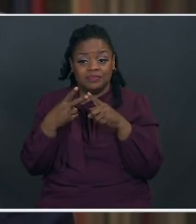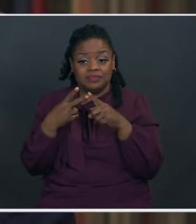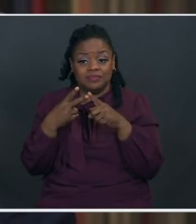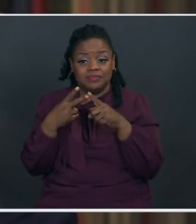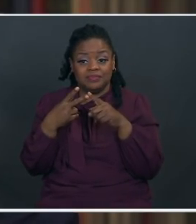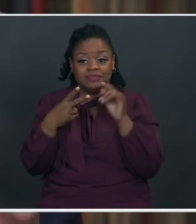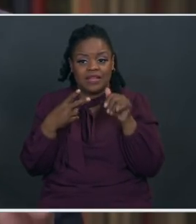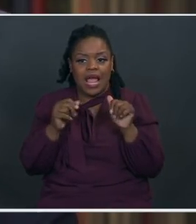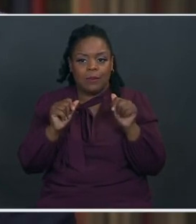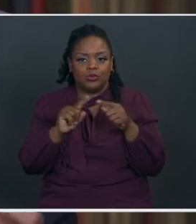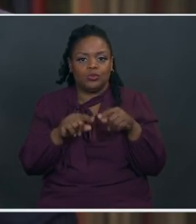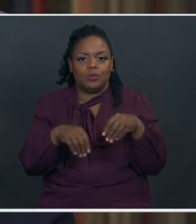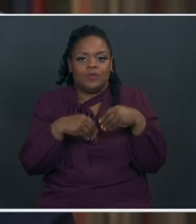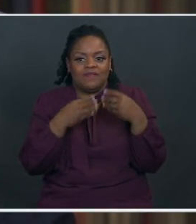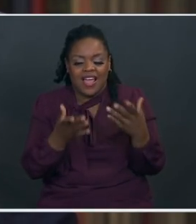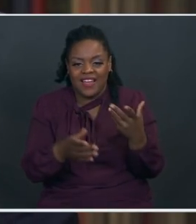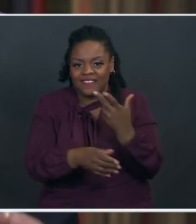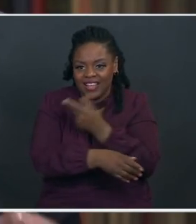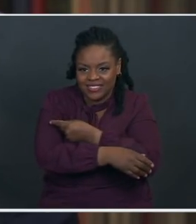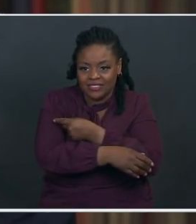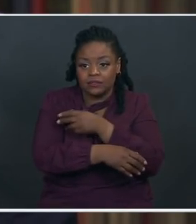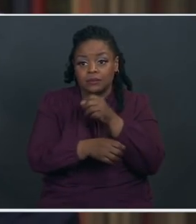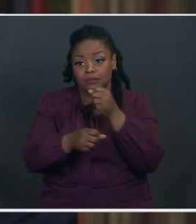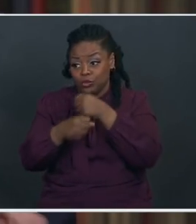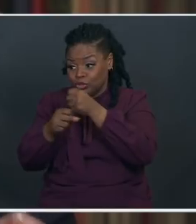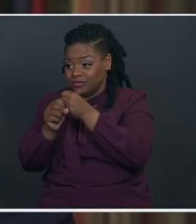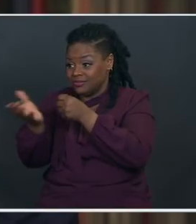quickly once they're produced and sent out to the sites.